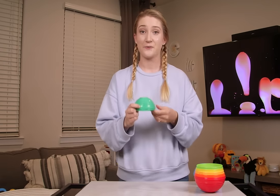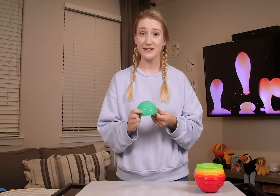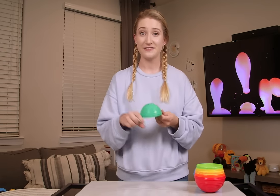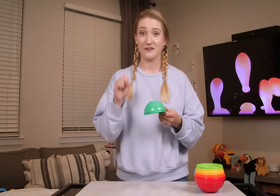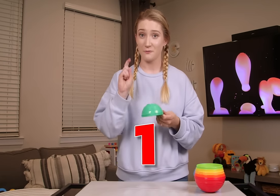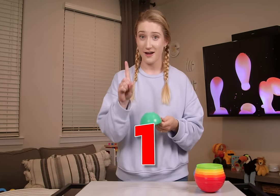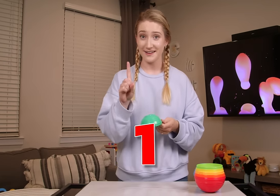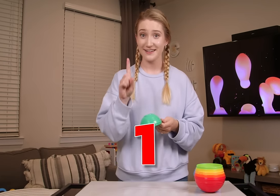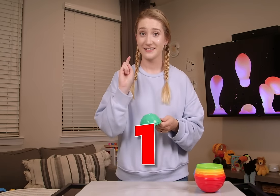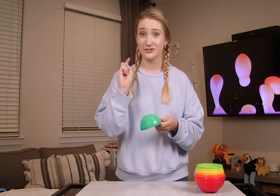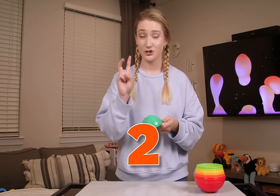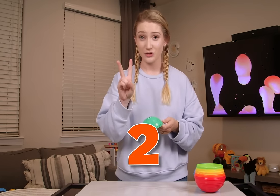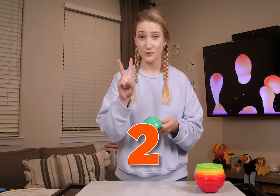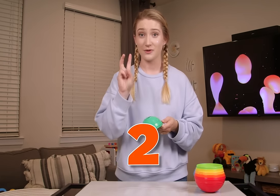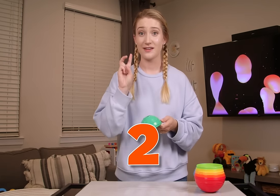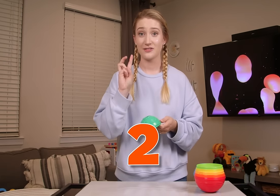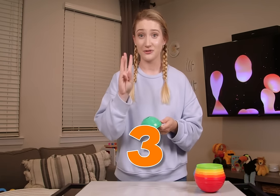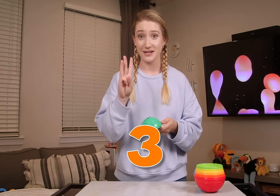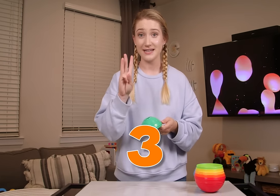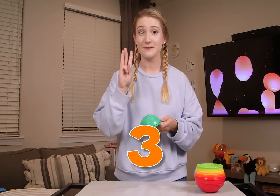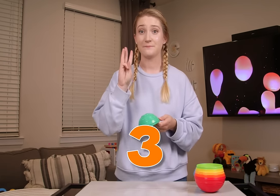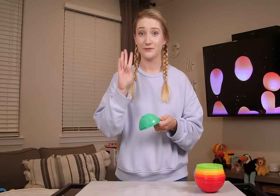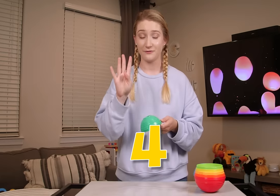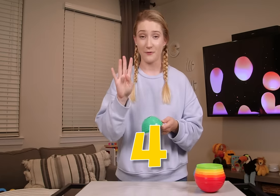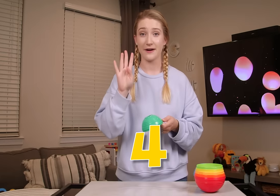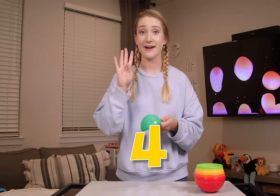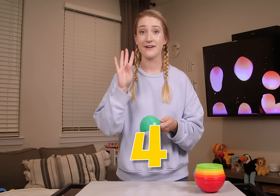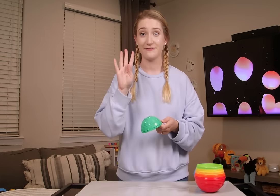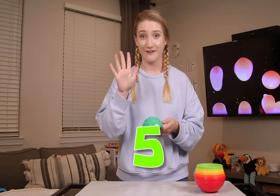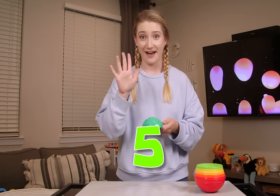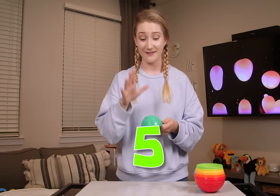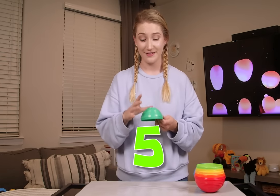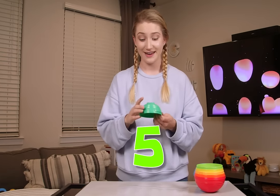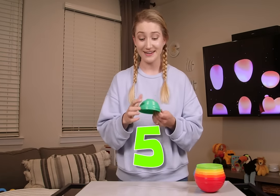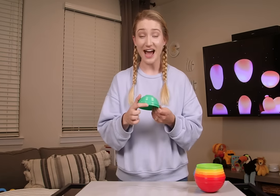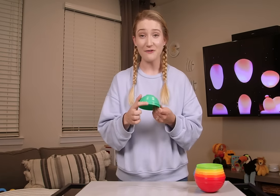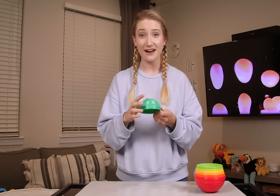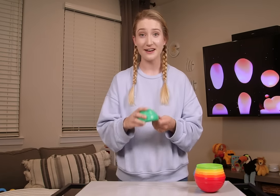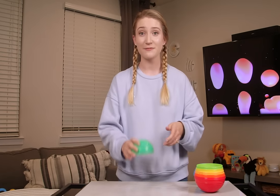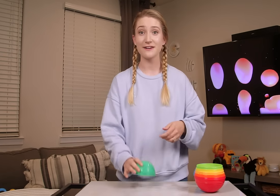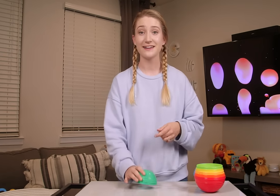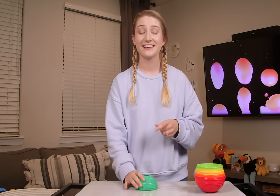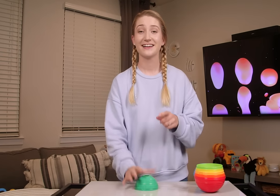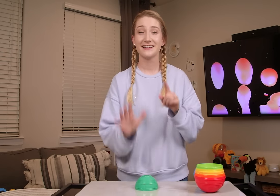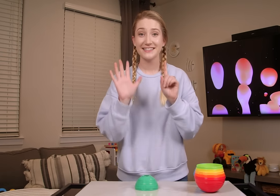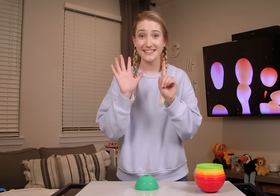We've done one, two, three, four, five, and now we're at number six!